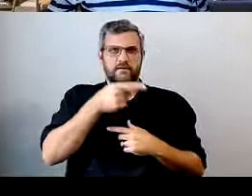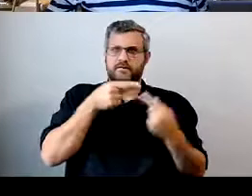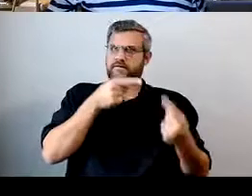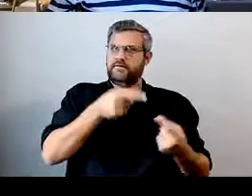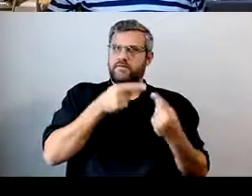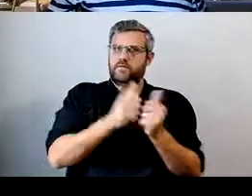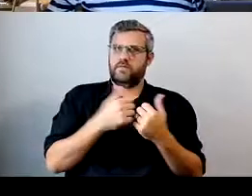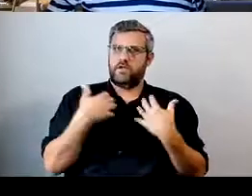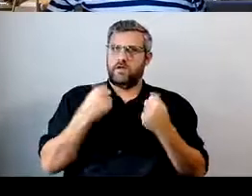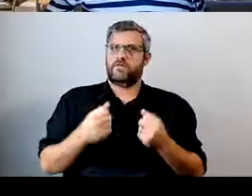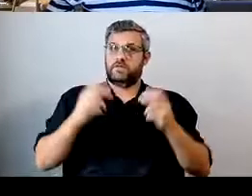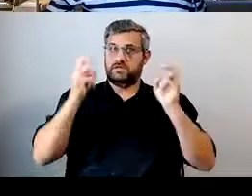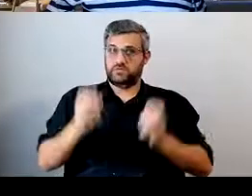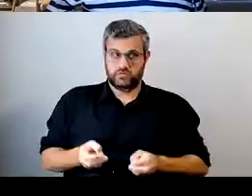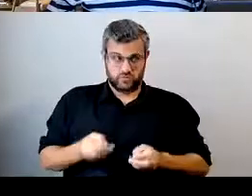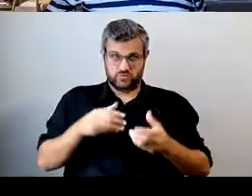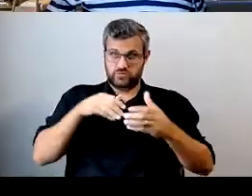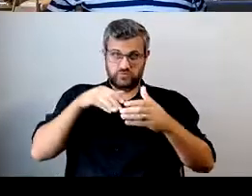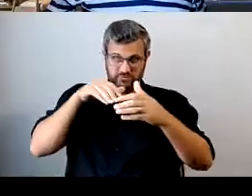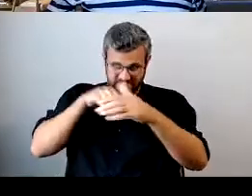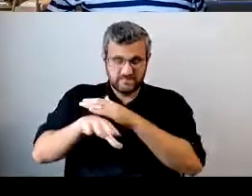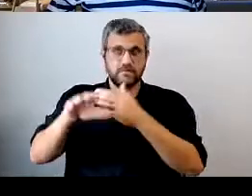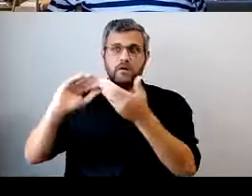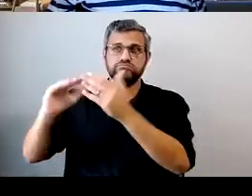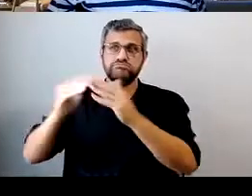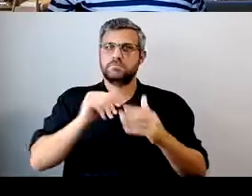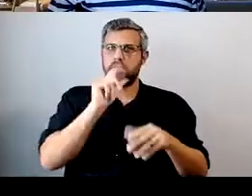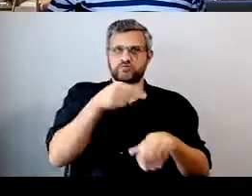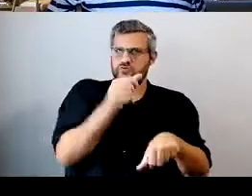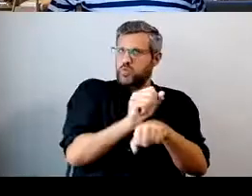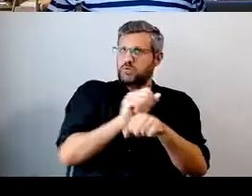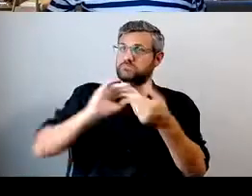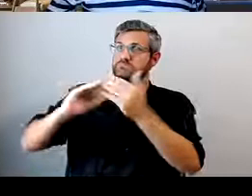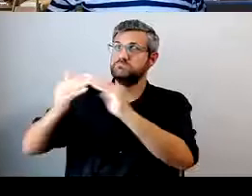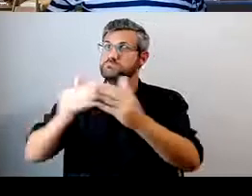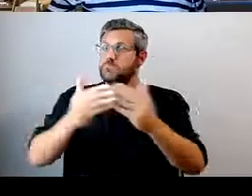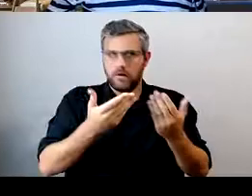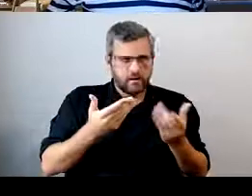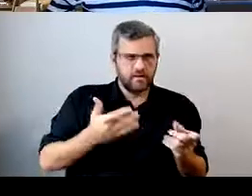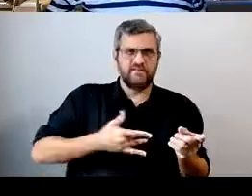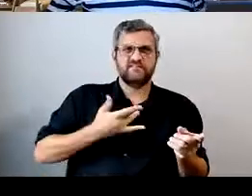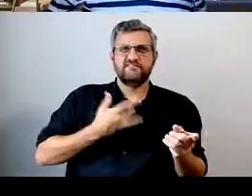to access the community outside of work, then they find themselves being really alone.